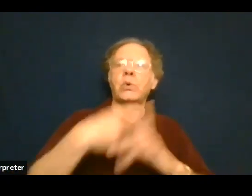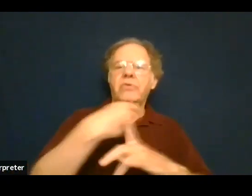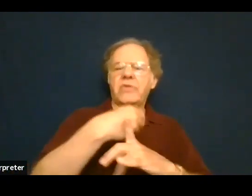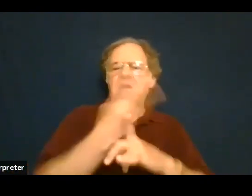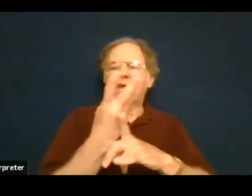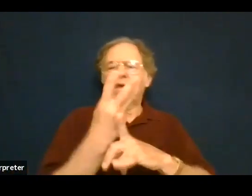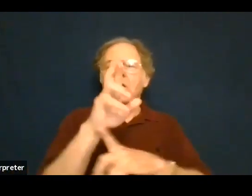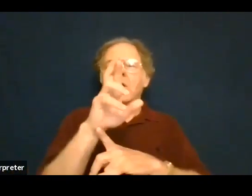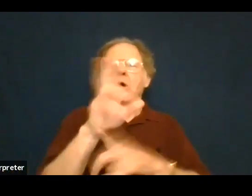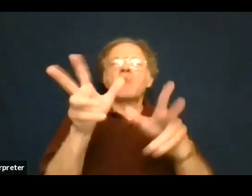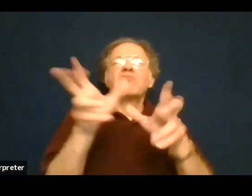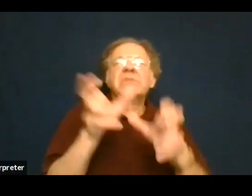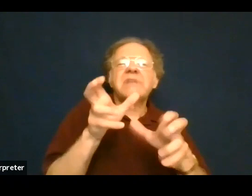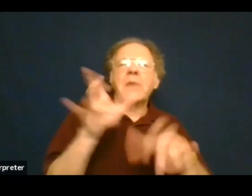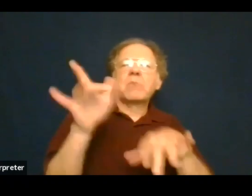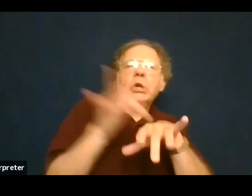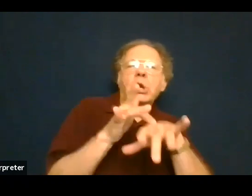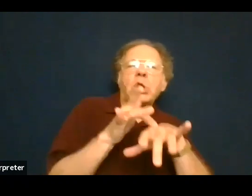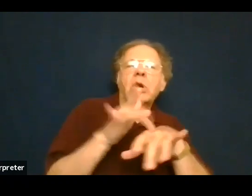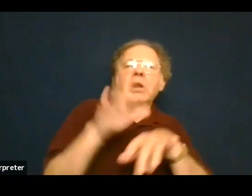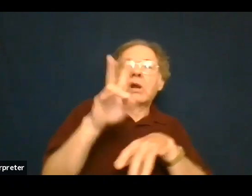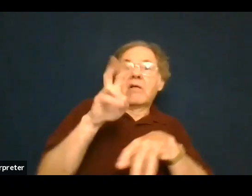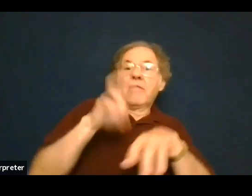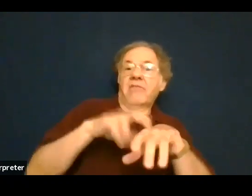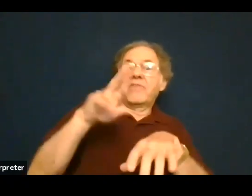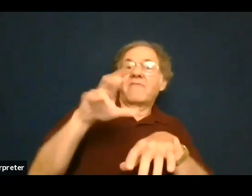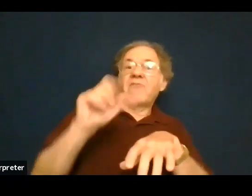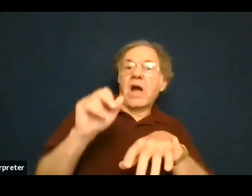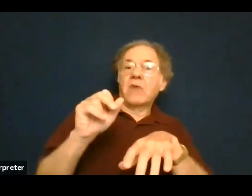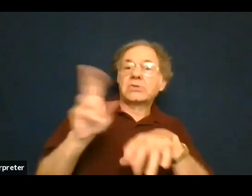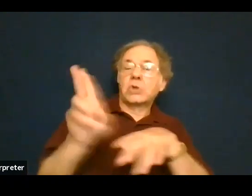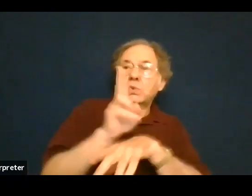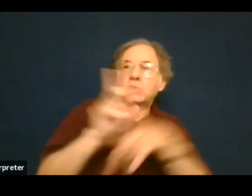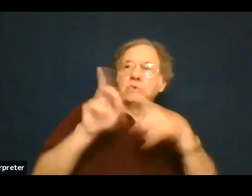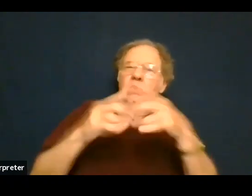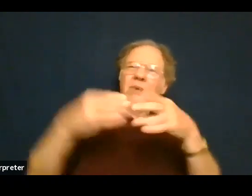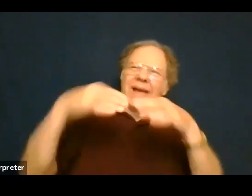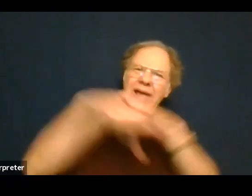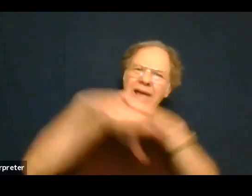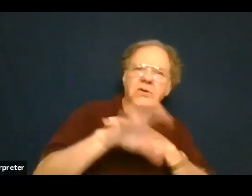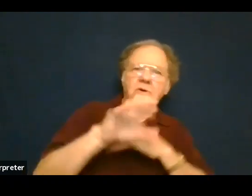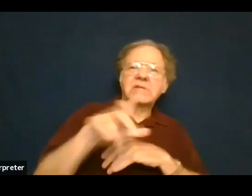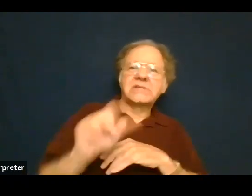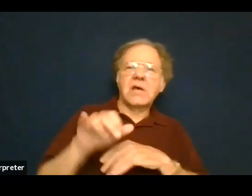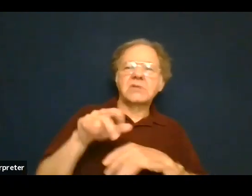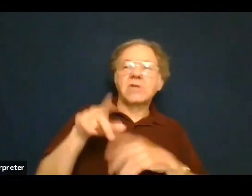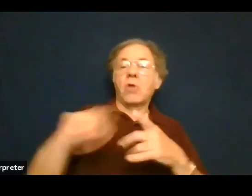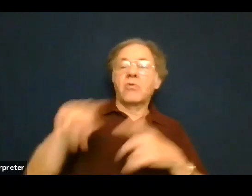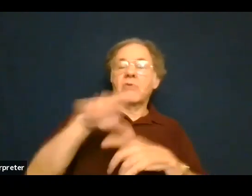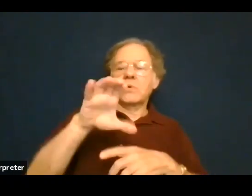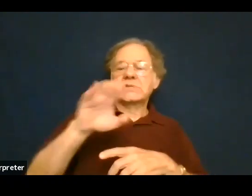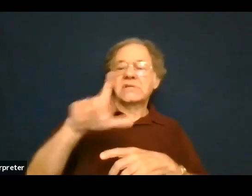to get into the cell. Right now we know those cells include the cells